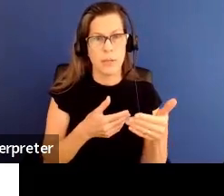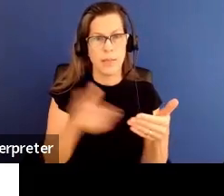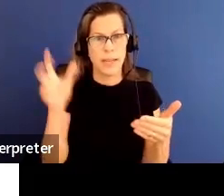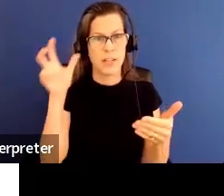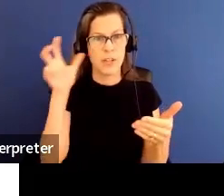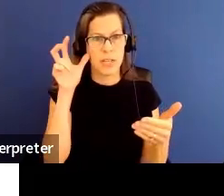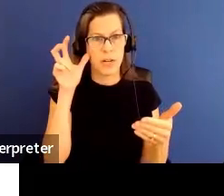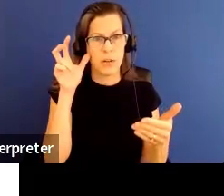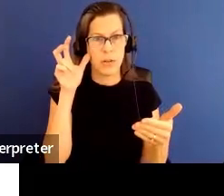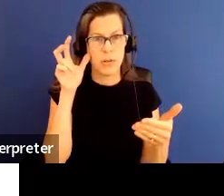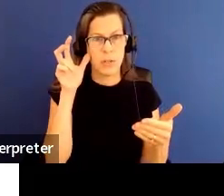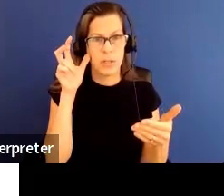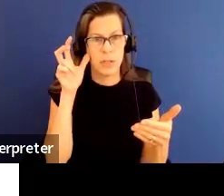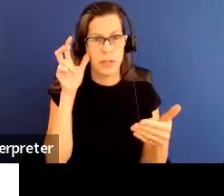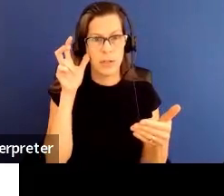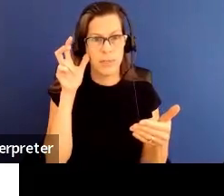am not seeing him